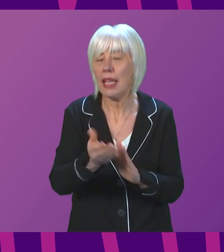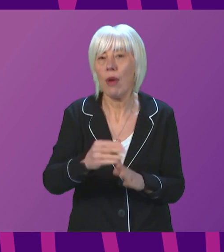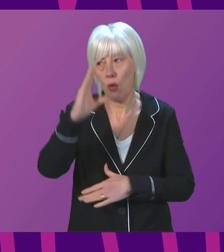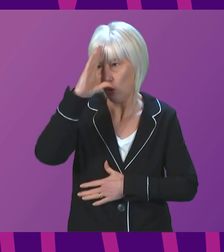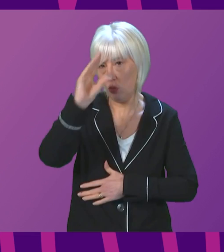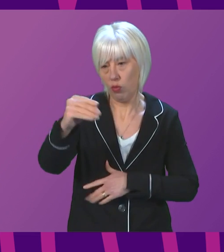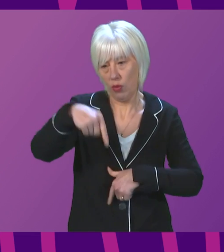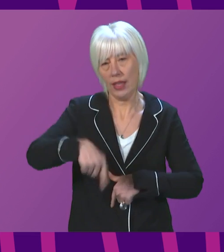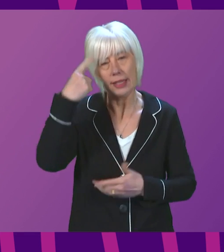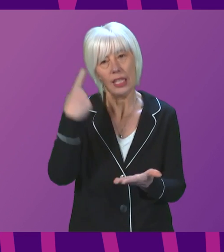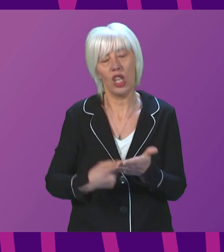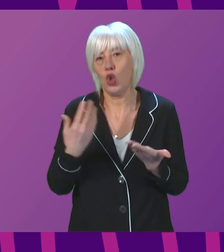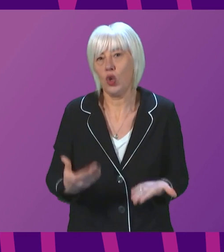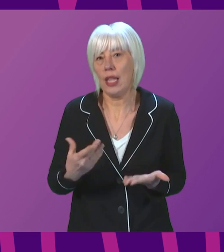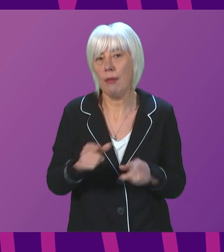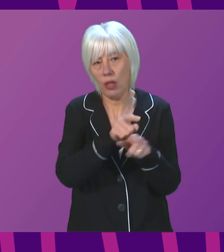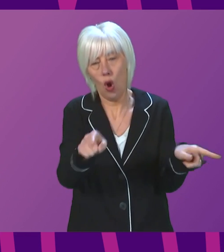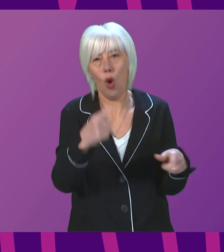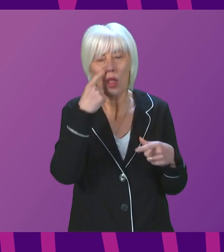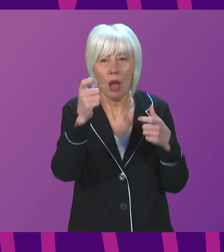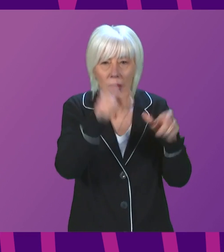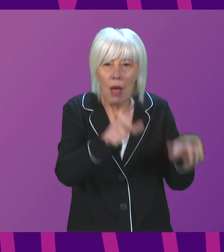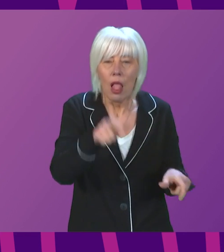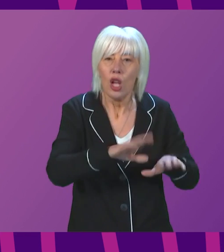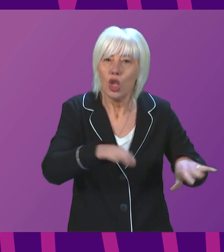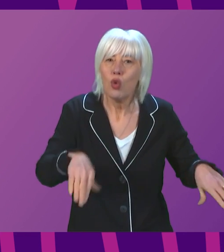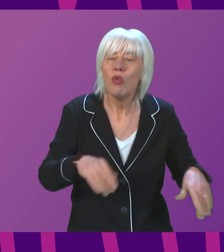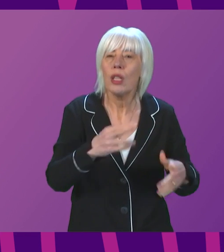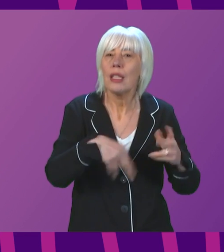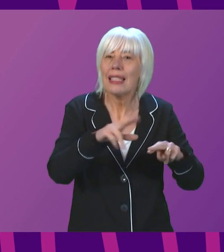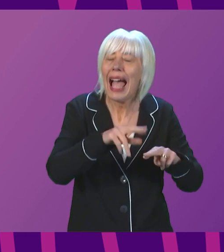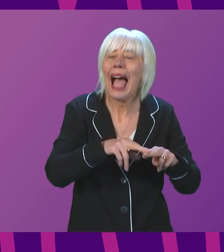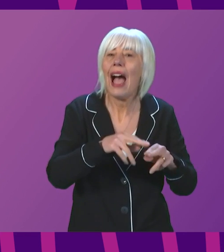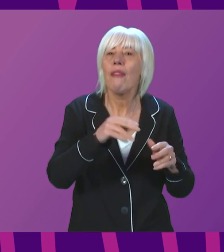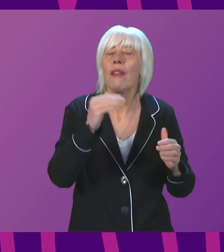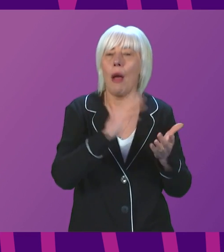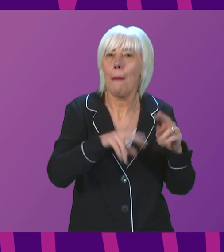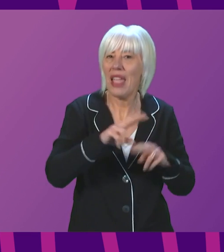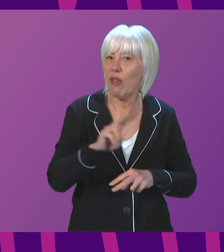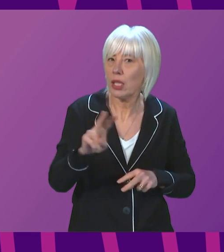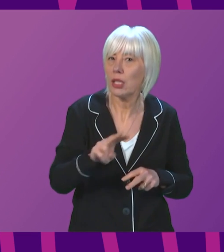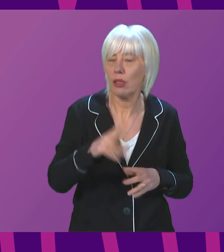order to give children and young people, their families and school staff certainty about the forthcoming changes before the February break.